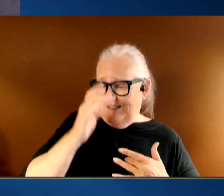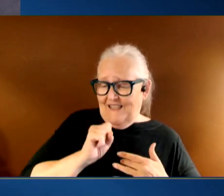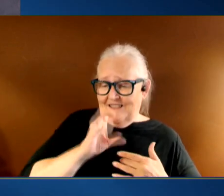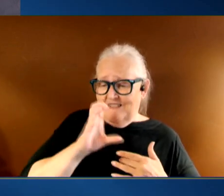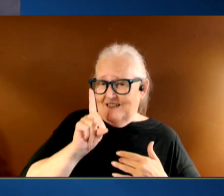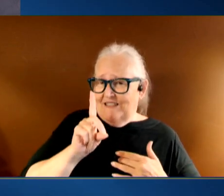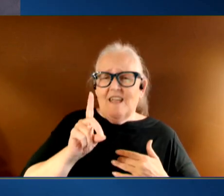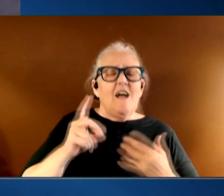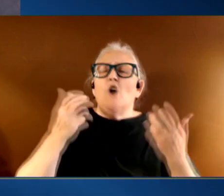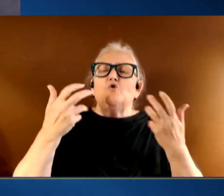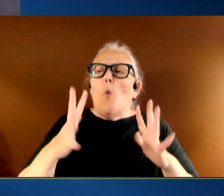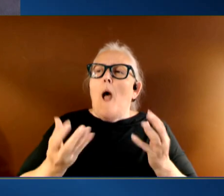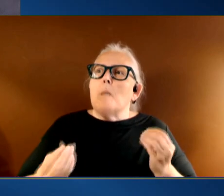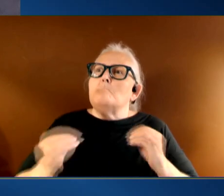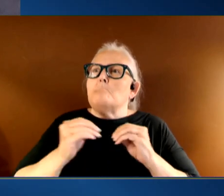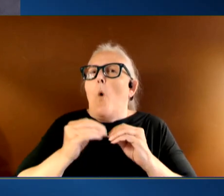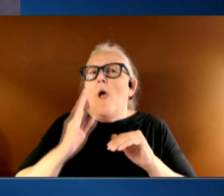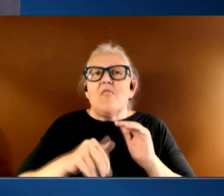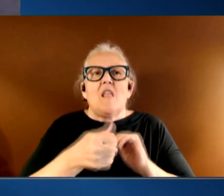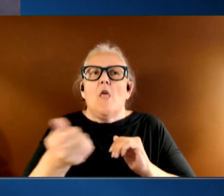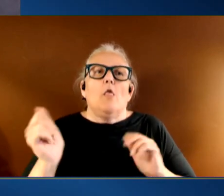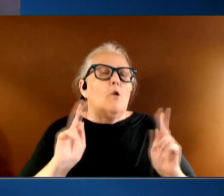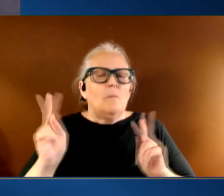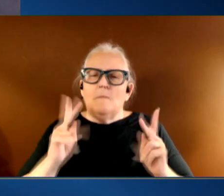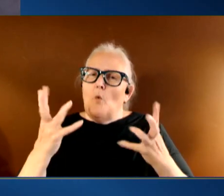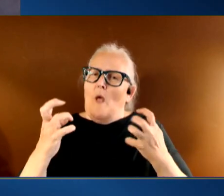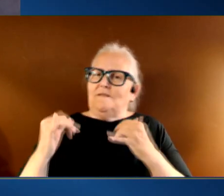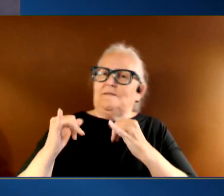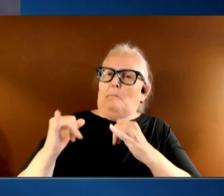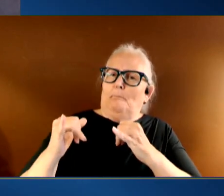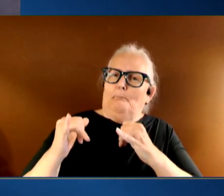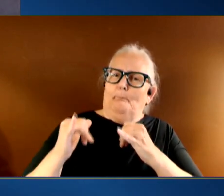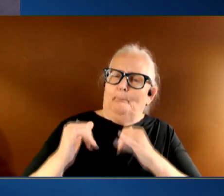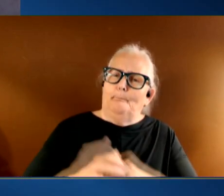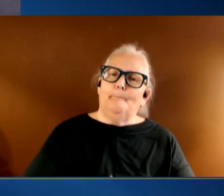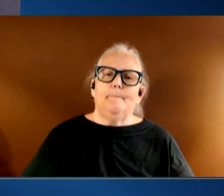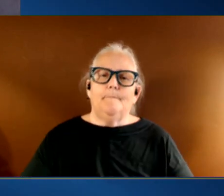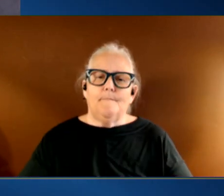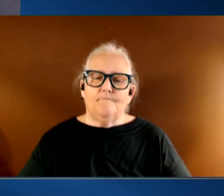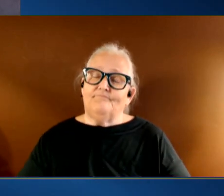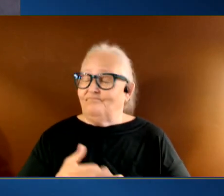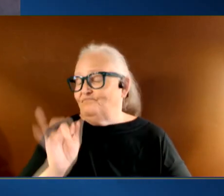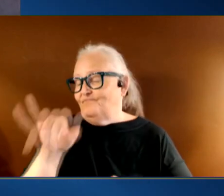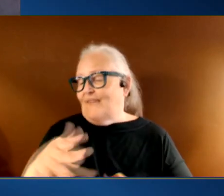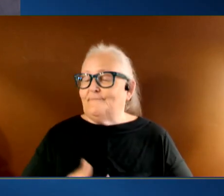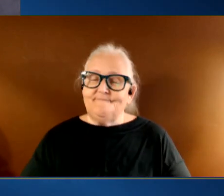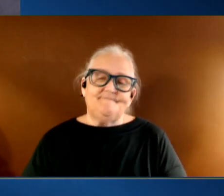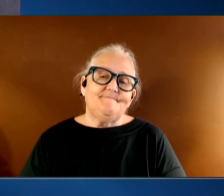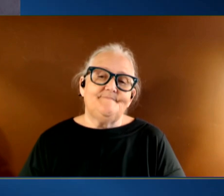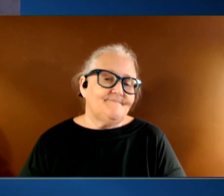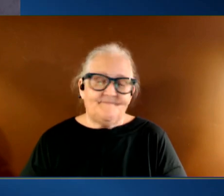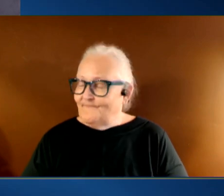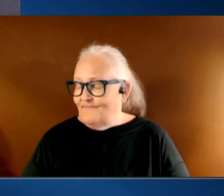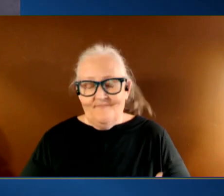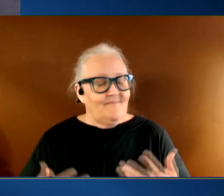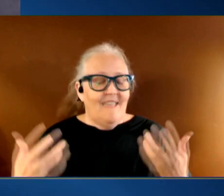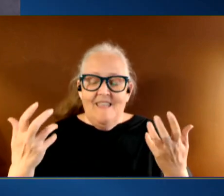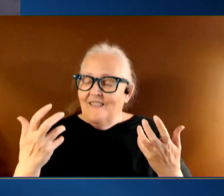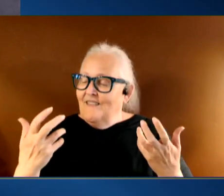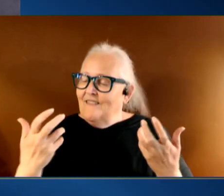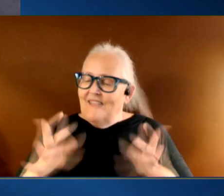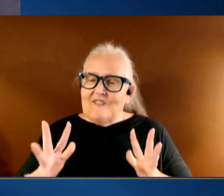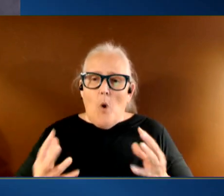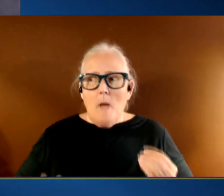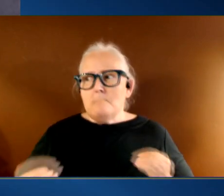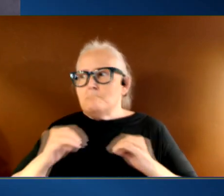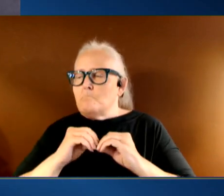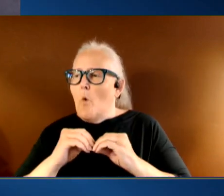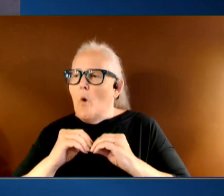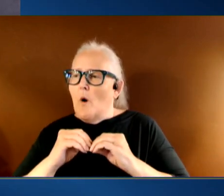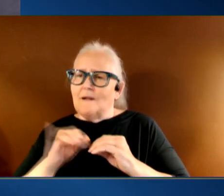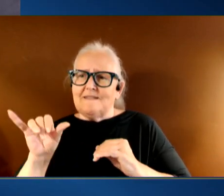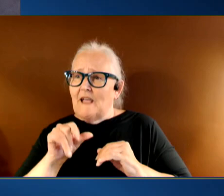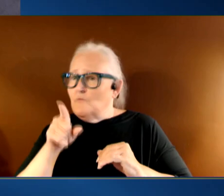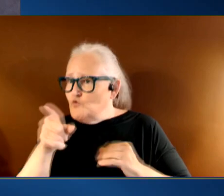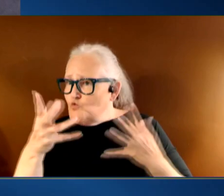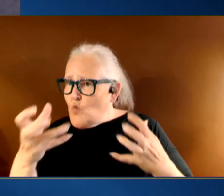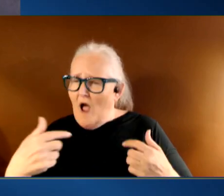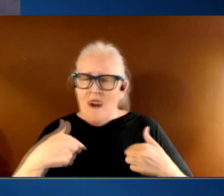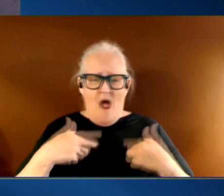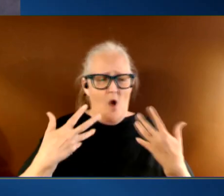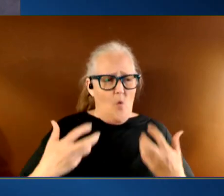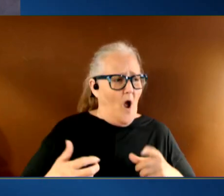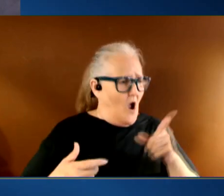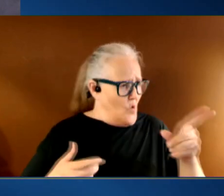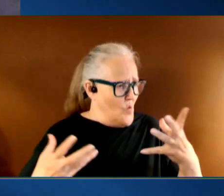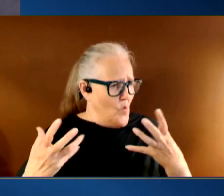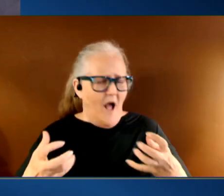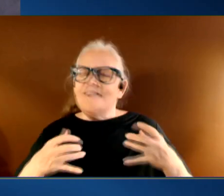this room. Think about that. They don't want anything more than I would want for myself.